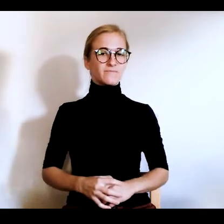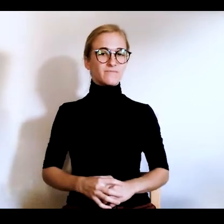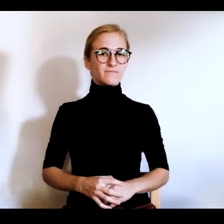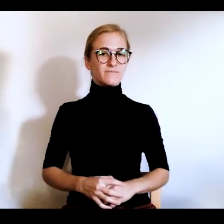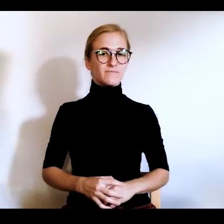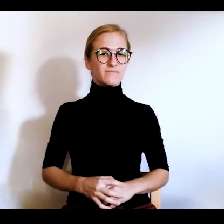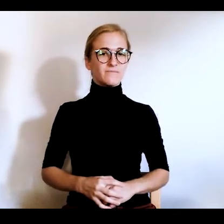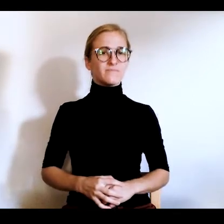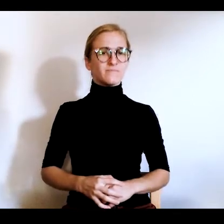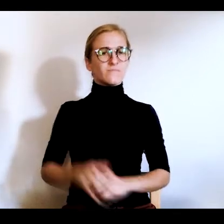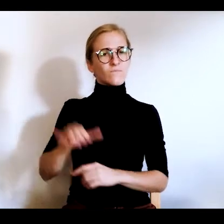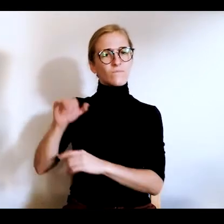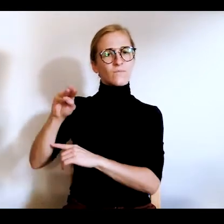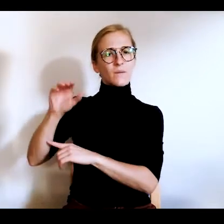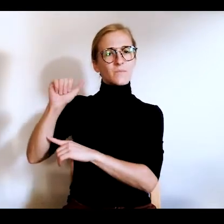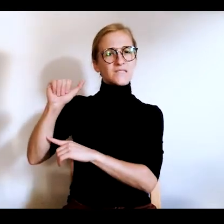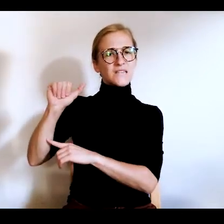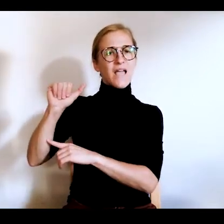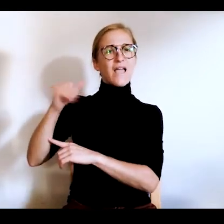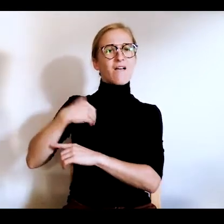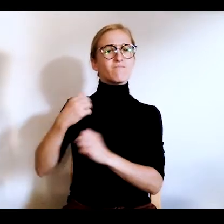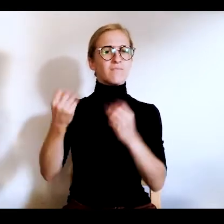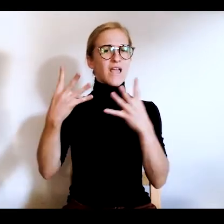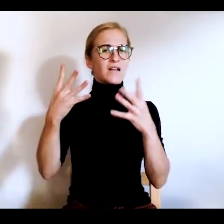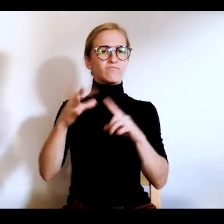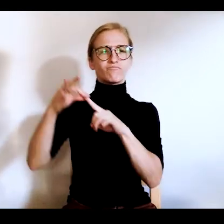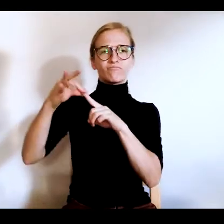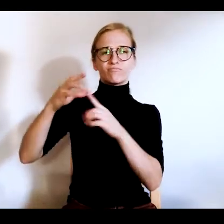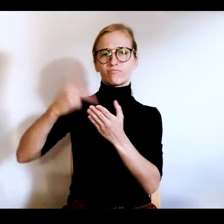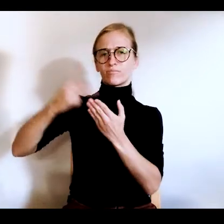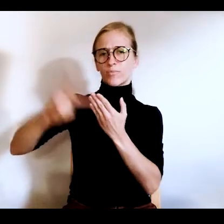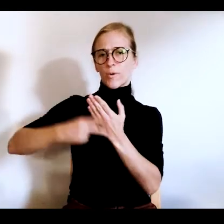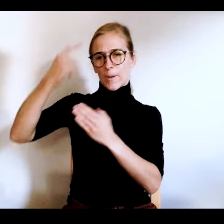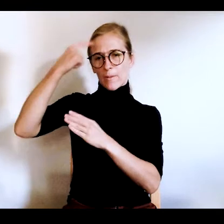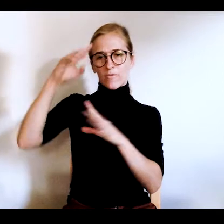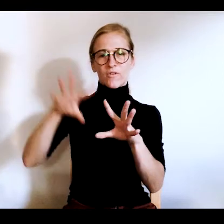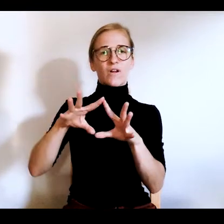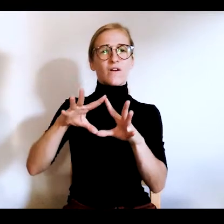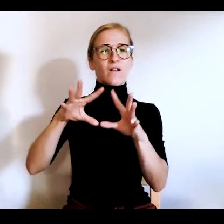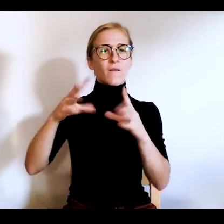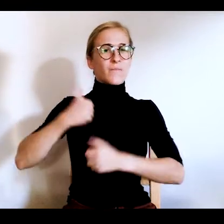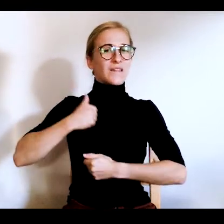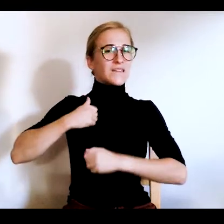which has a special program dedicated to military families.